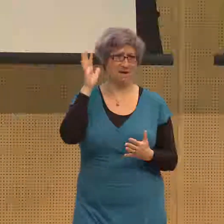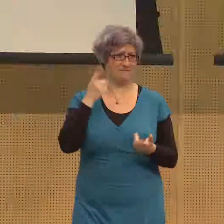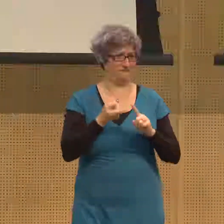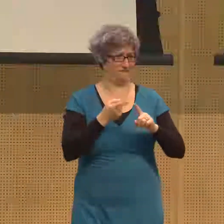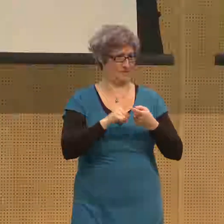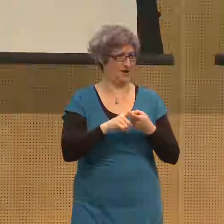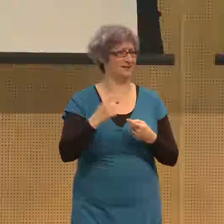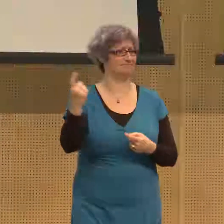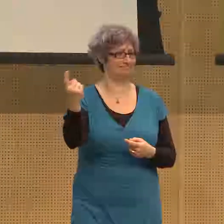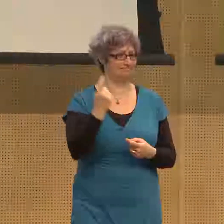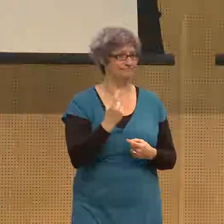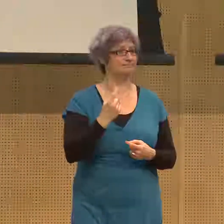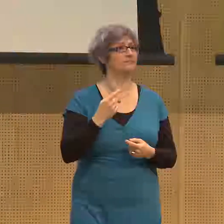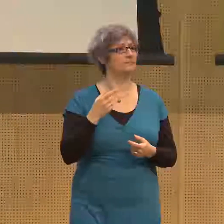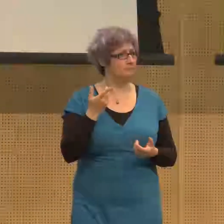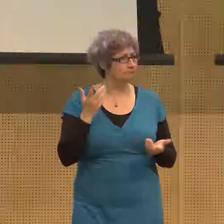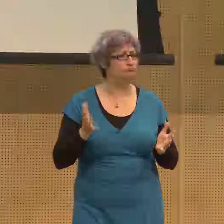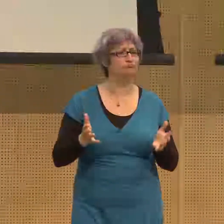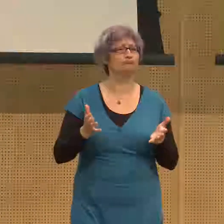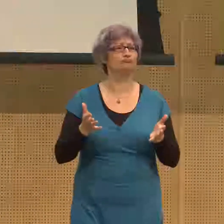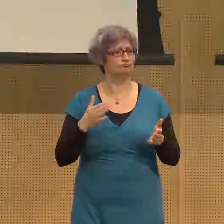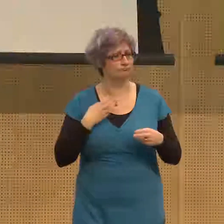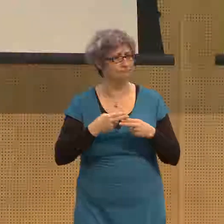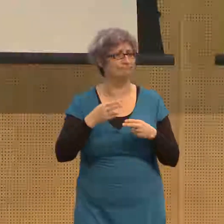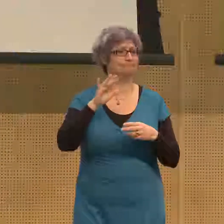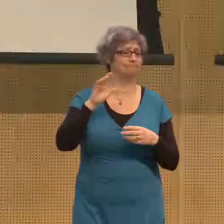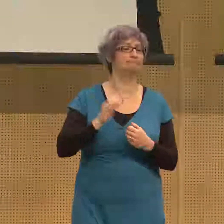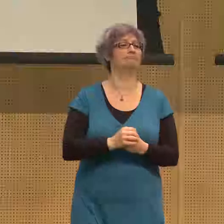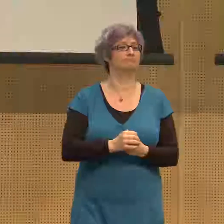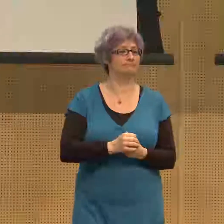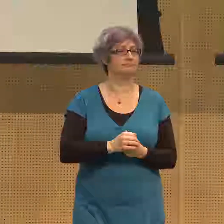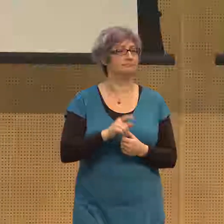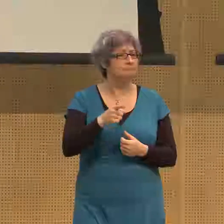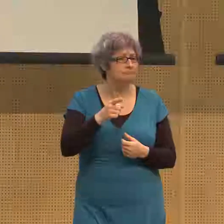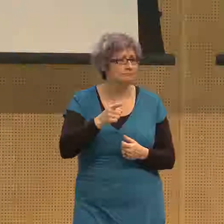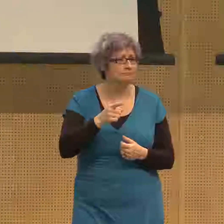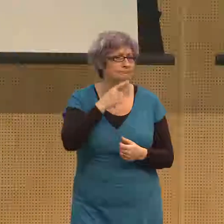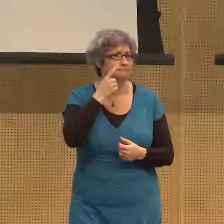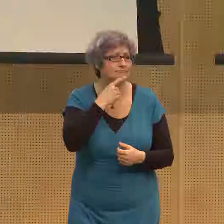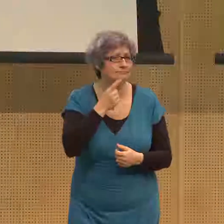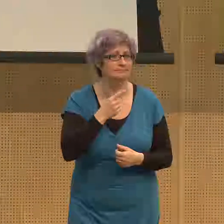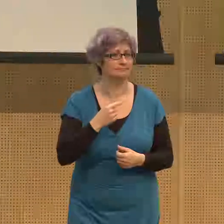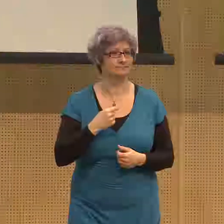those who graduated 50 years ago. Some friends of my parents came to chat with me,